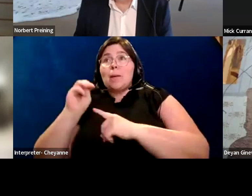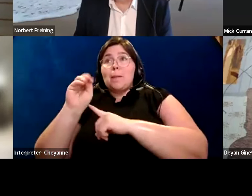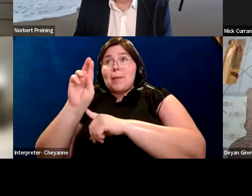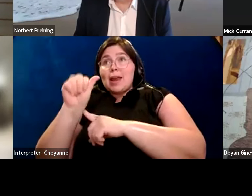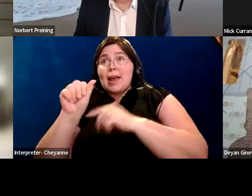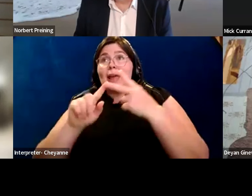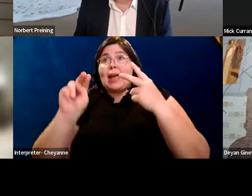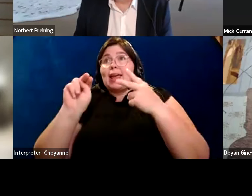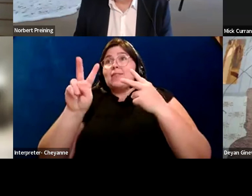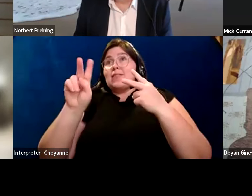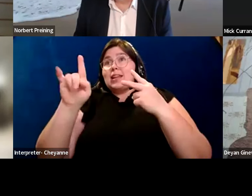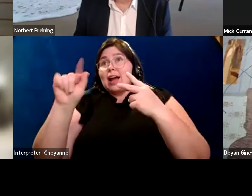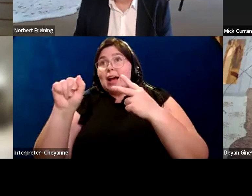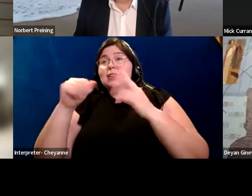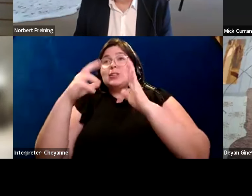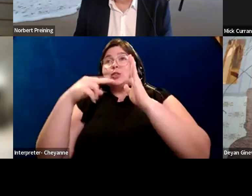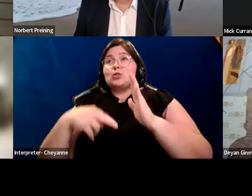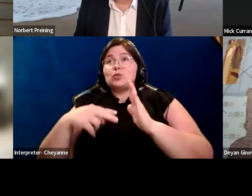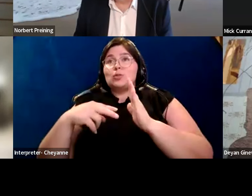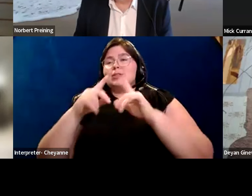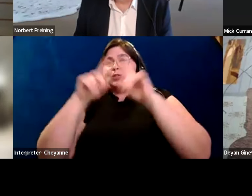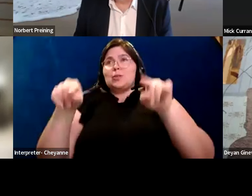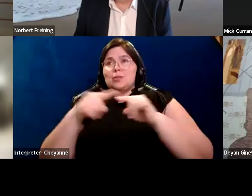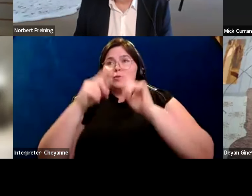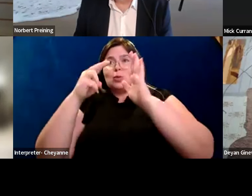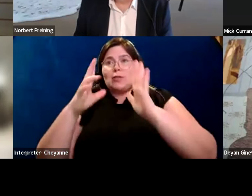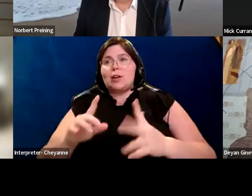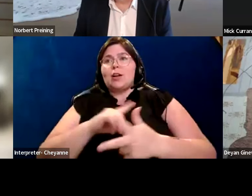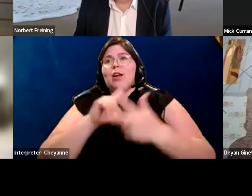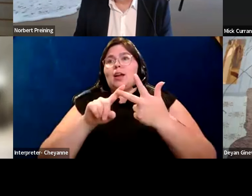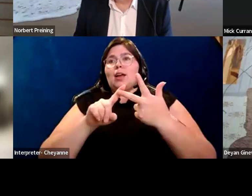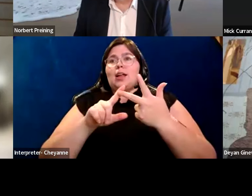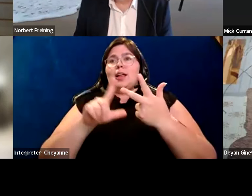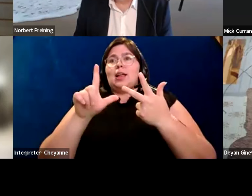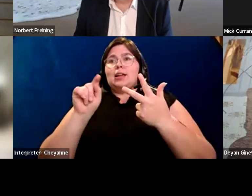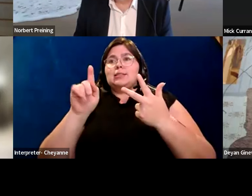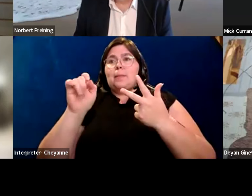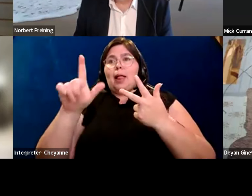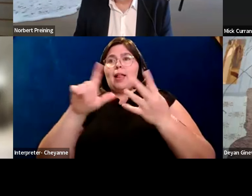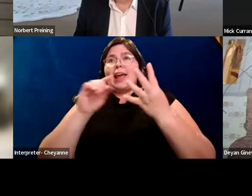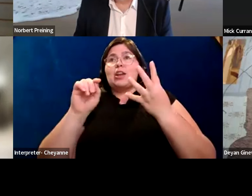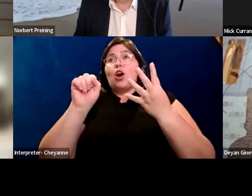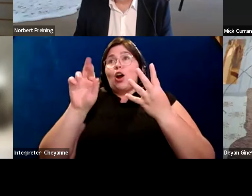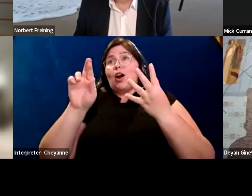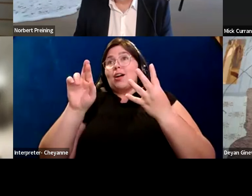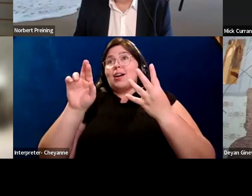and from LaTeXML, and from arXiv. My name is Shamsi Brinn.